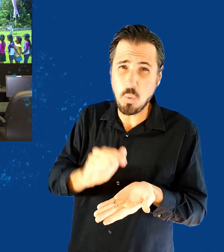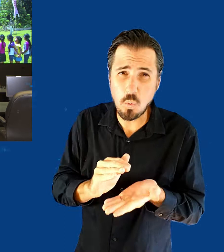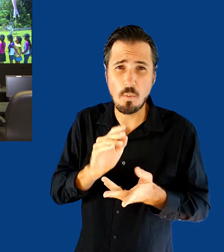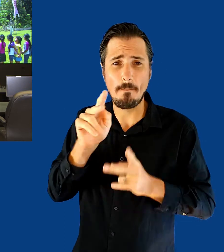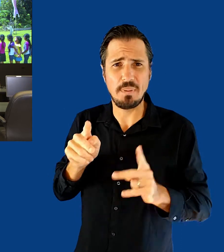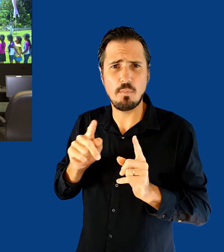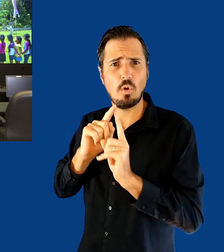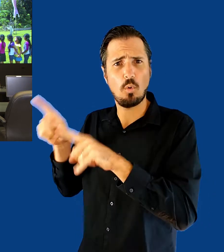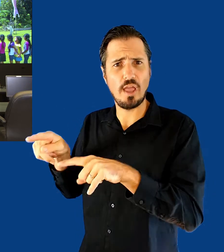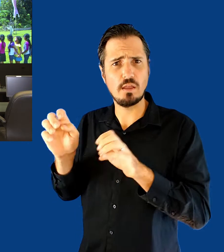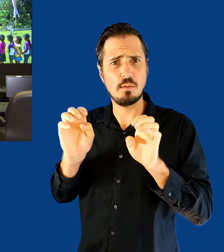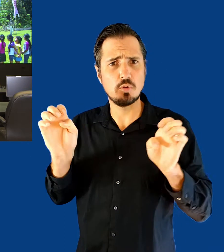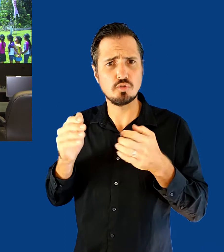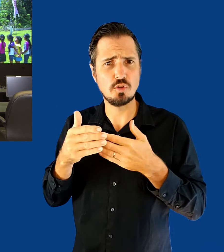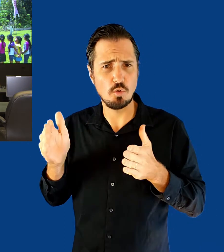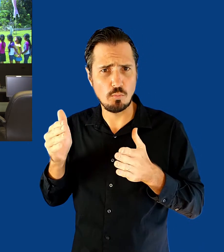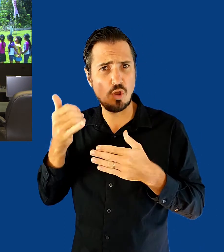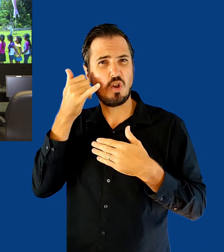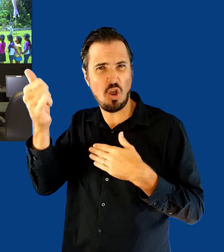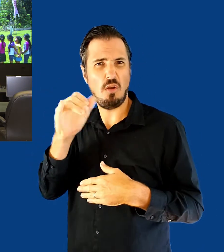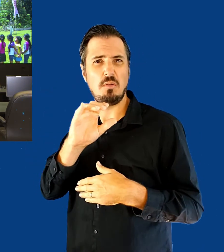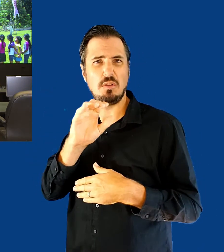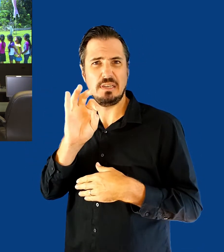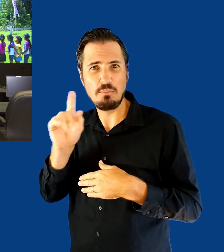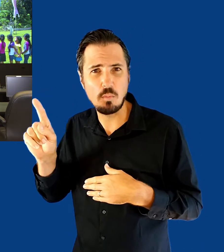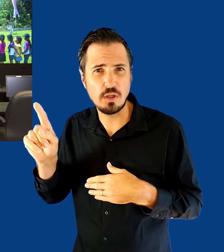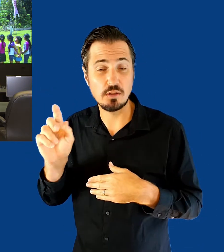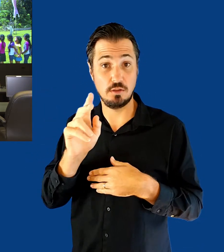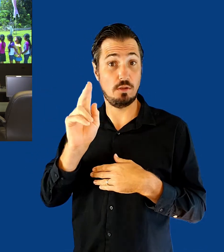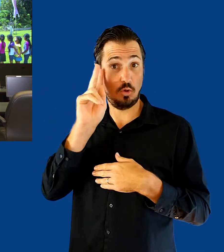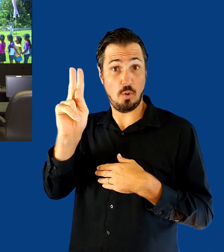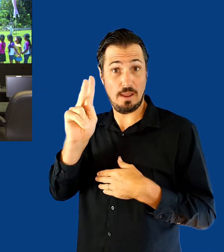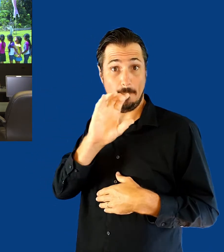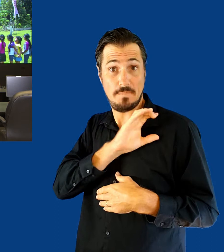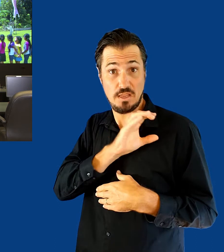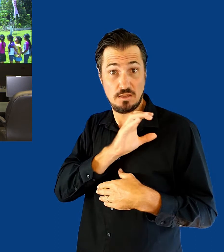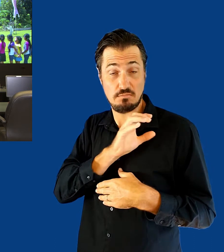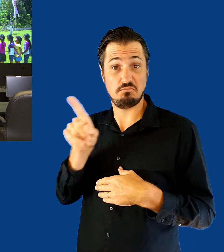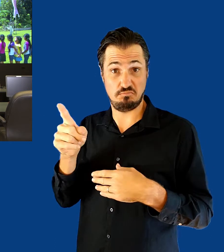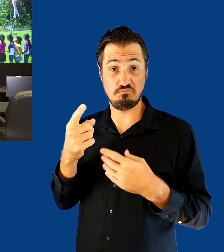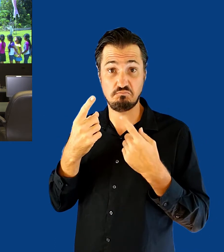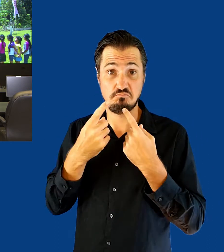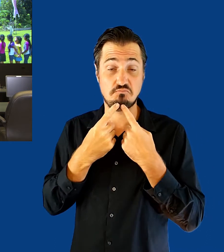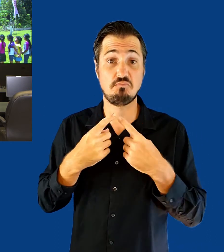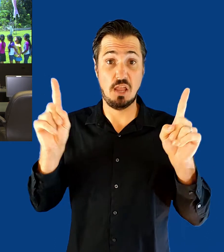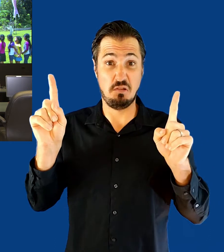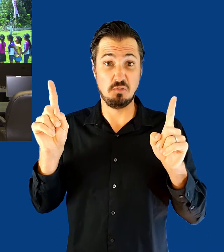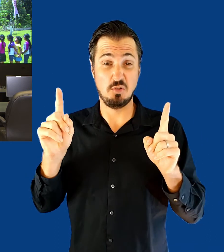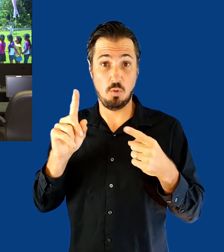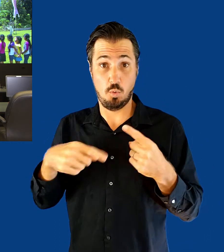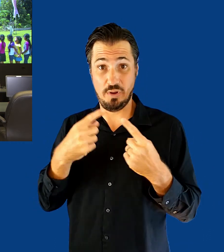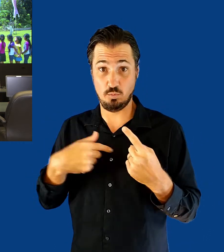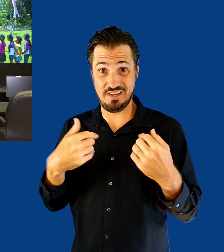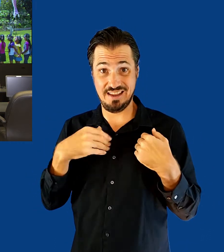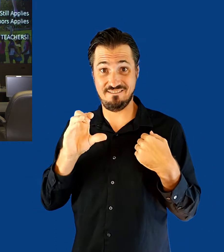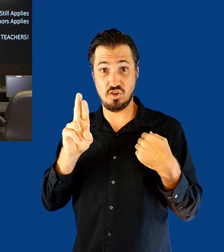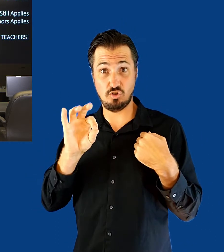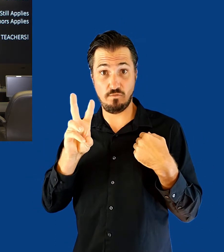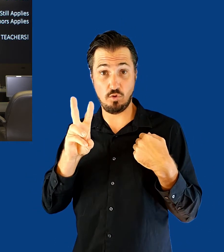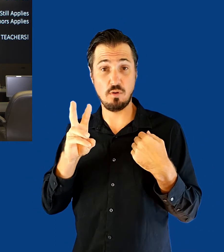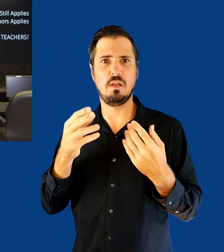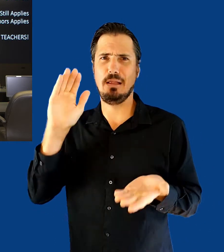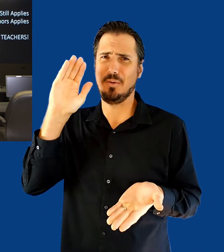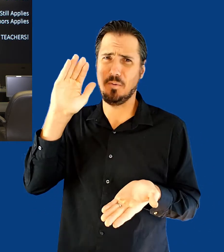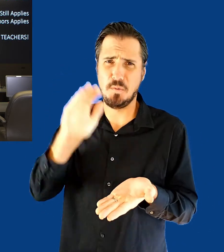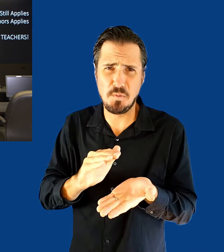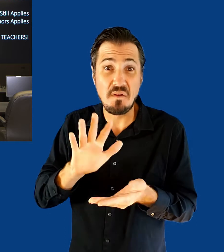KPD reports that in the two-month period from January and February of this year, to March and April of this year, the number of reported traffic collisions have reduced 57%,